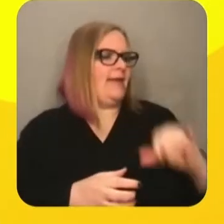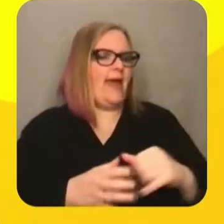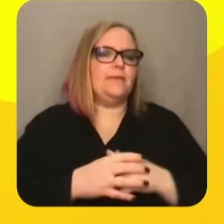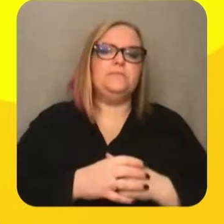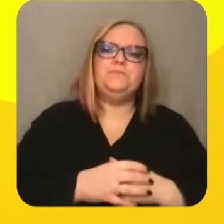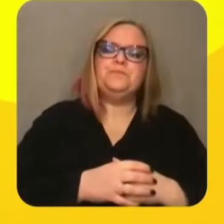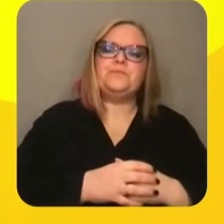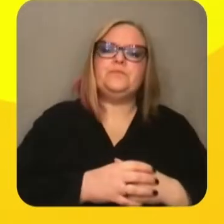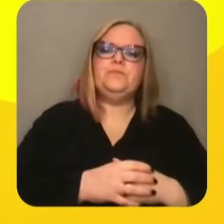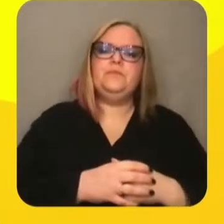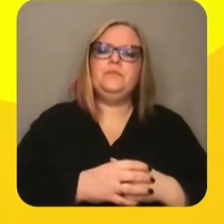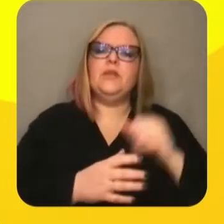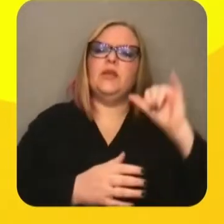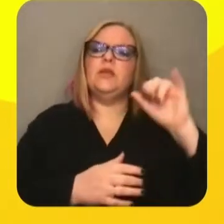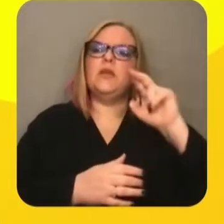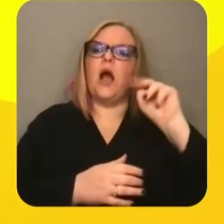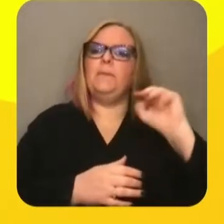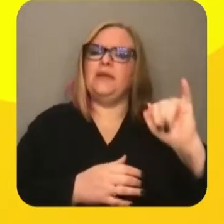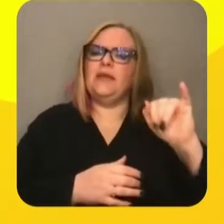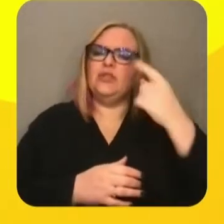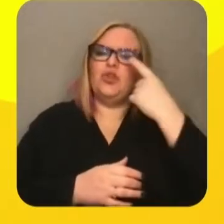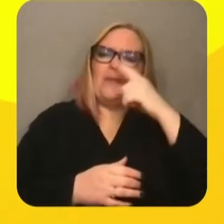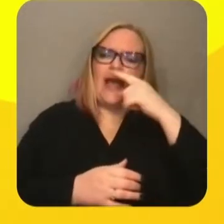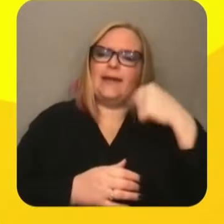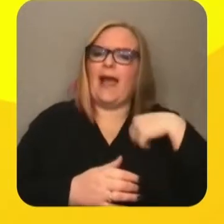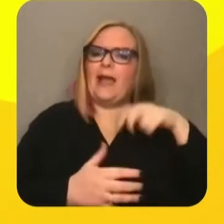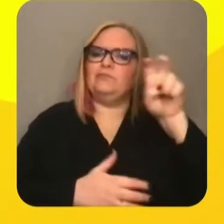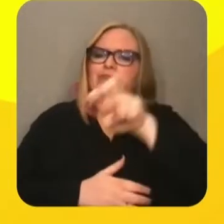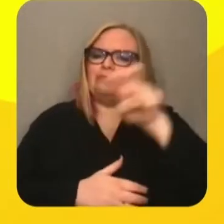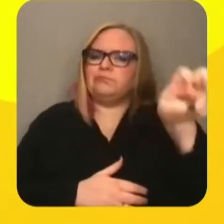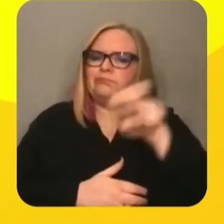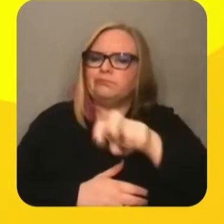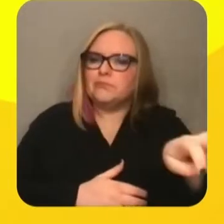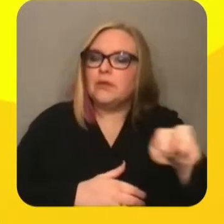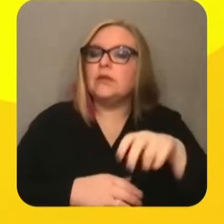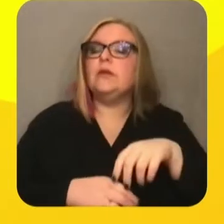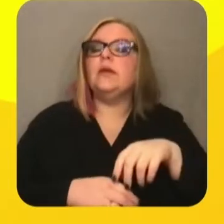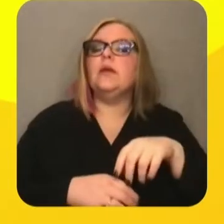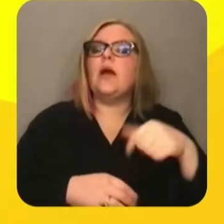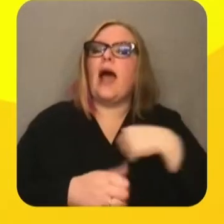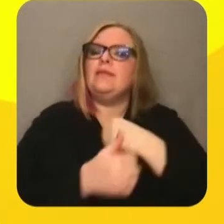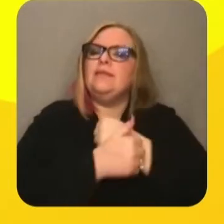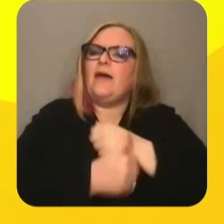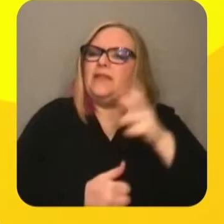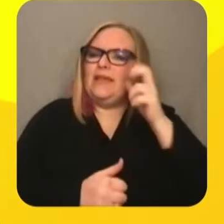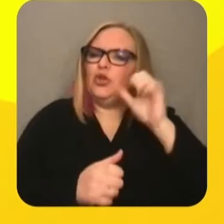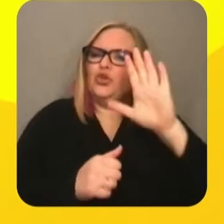If I might kind of skip around for a little bit. I'd love to hear from your perspective about some of the gaps,